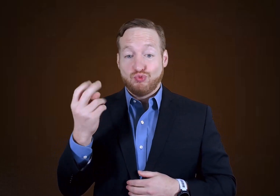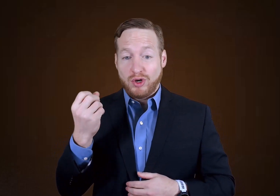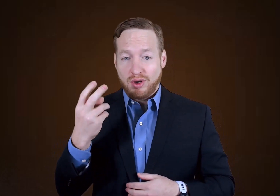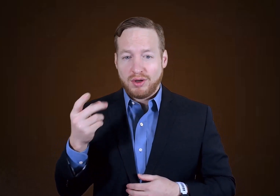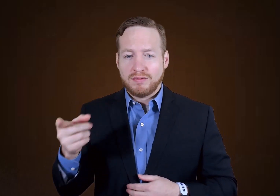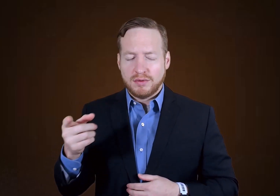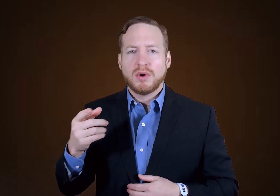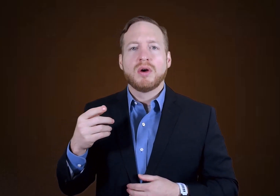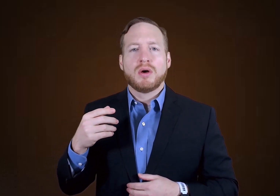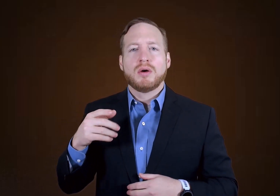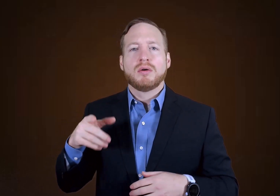on Thursday November 12th